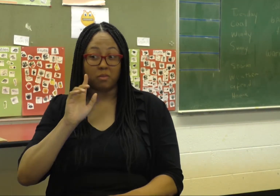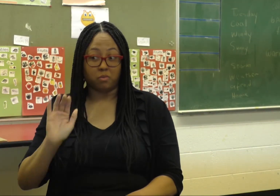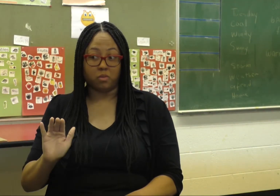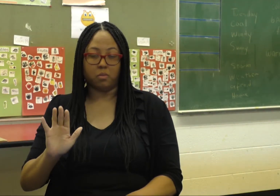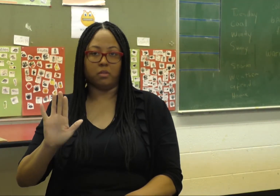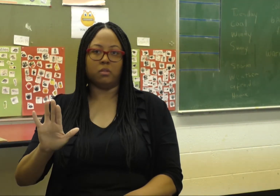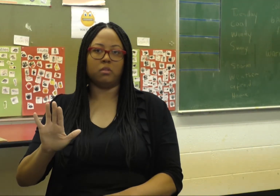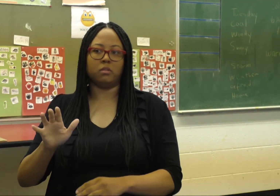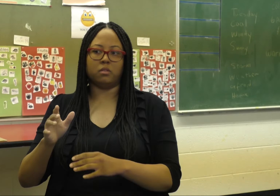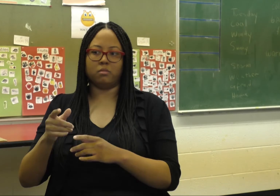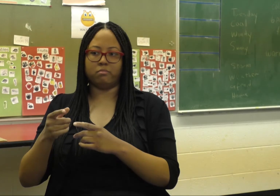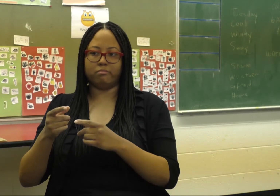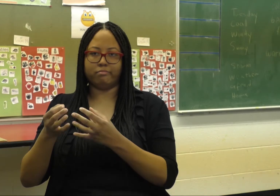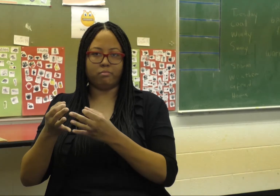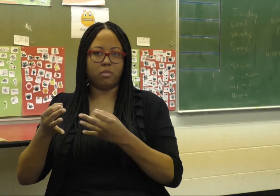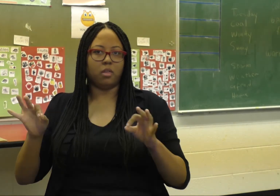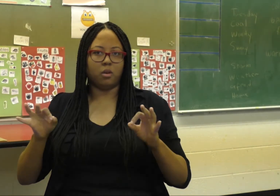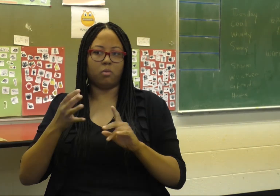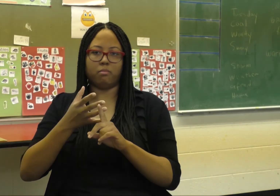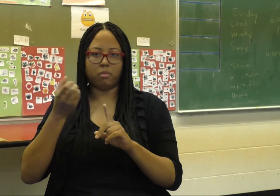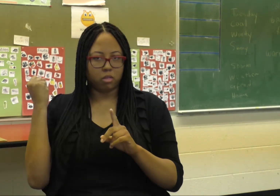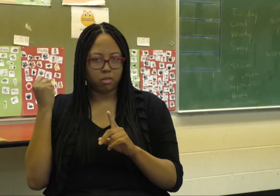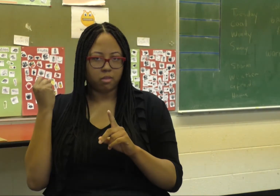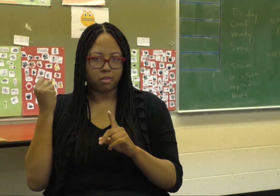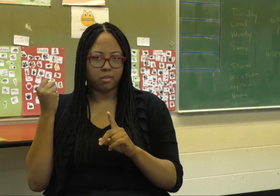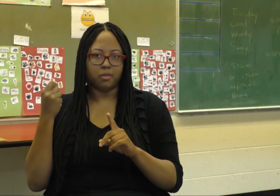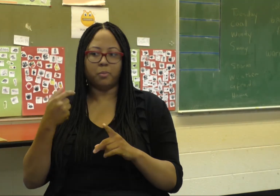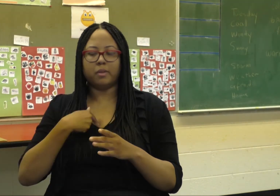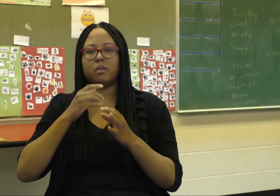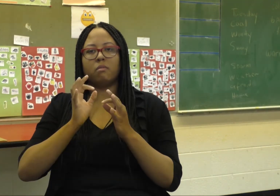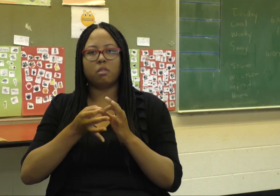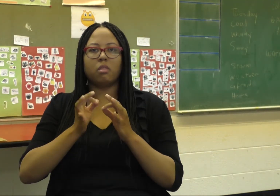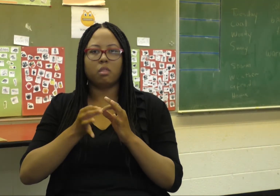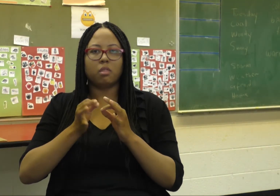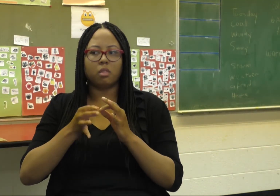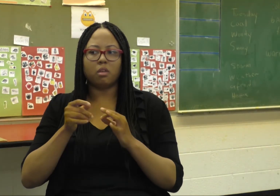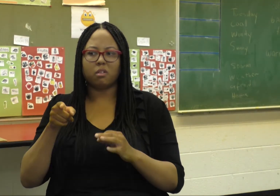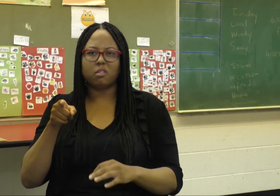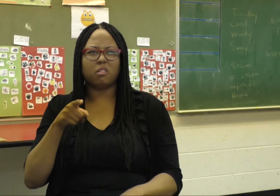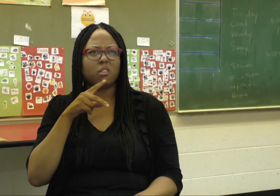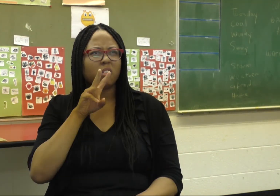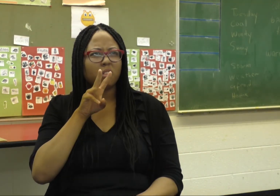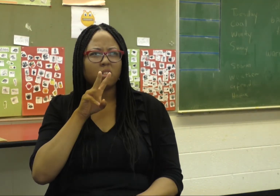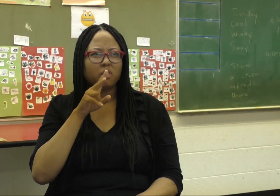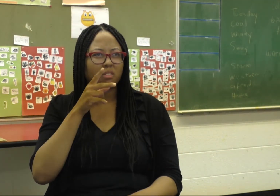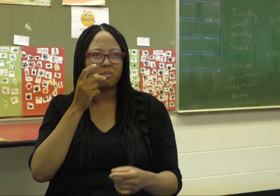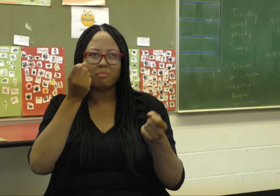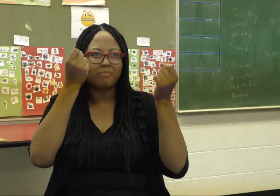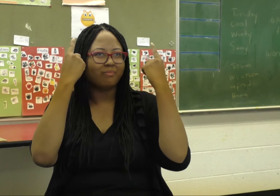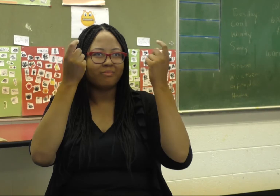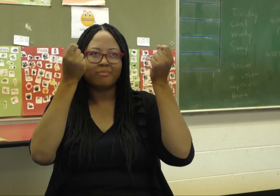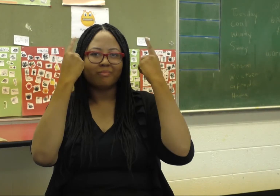The deaf child suffered from language deprivation, so he wasn’t able to understand most of the interpreting.